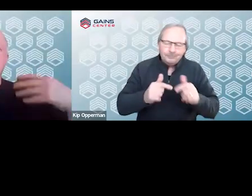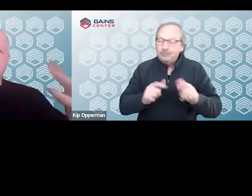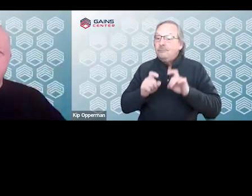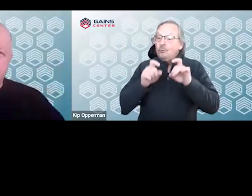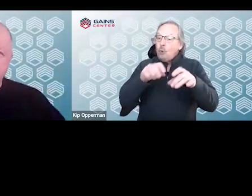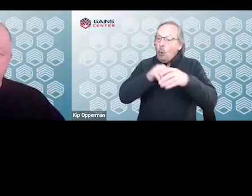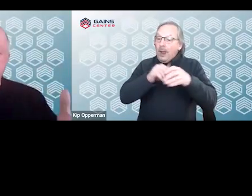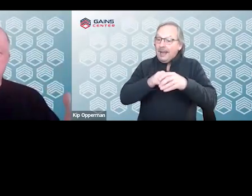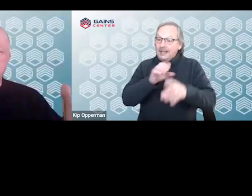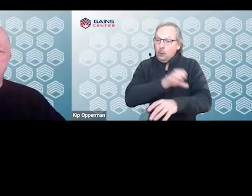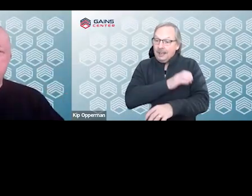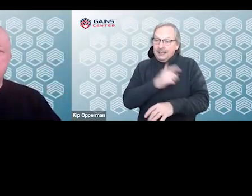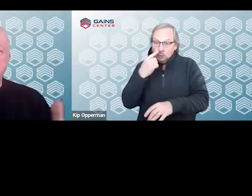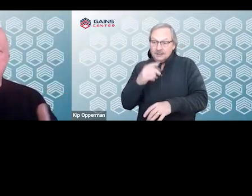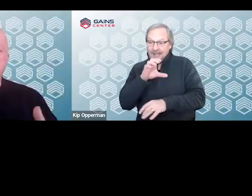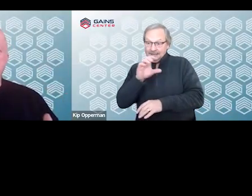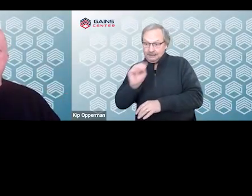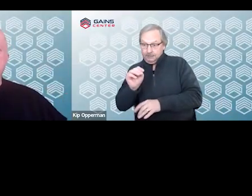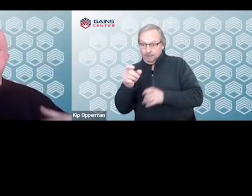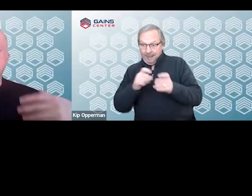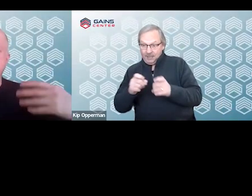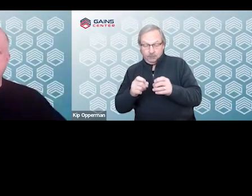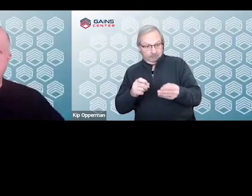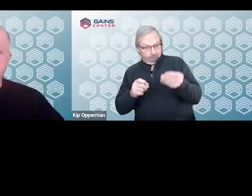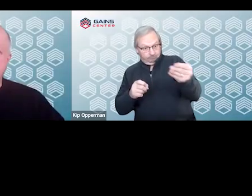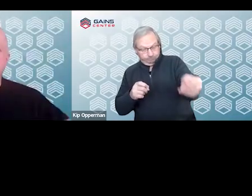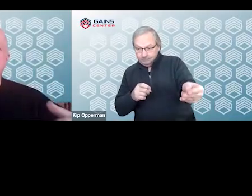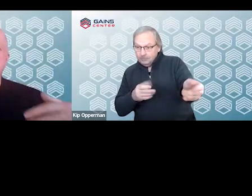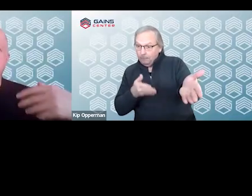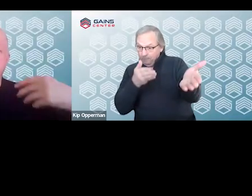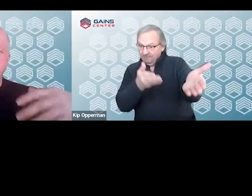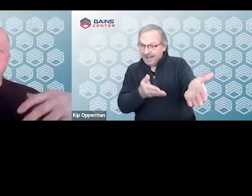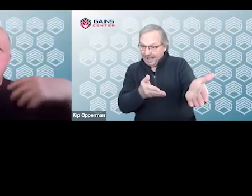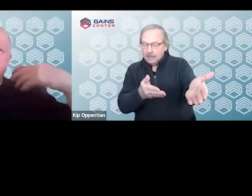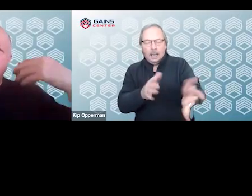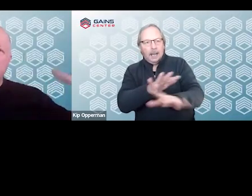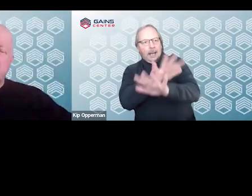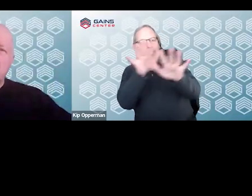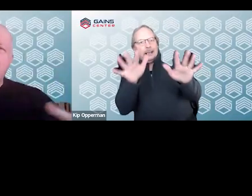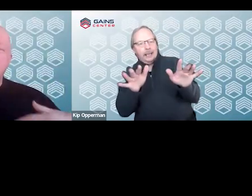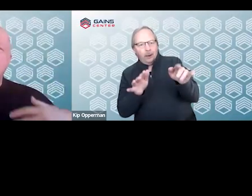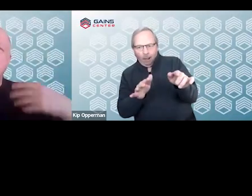and you watch contingency management being delivered, it's very clear that this interaction